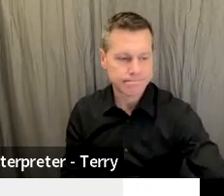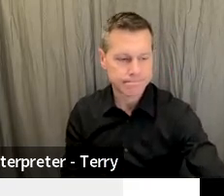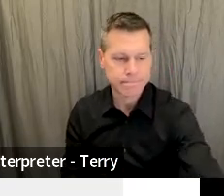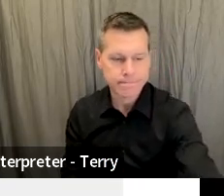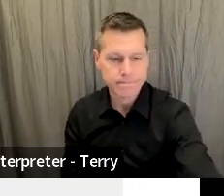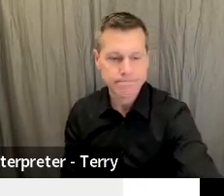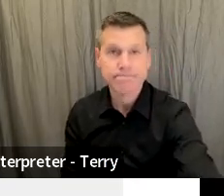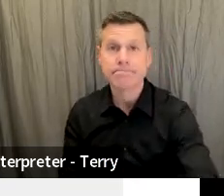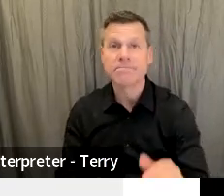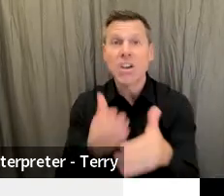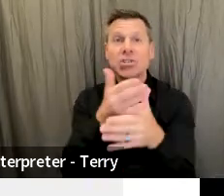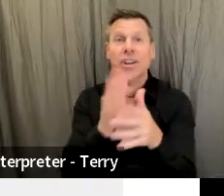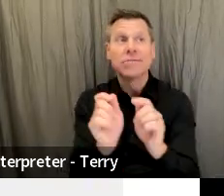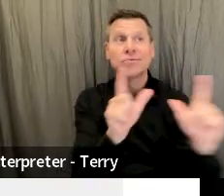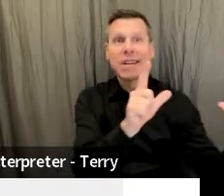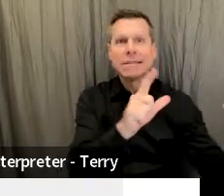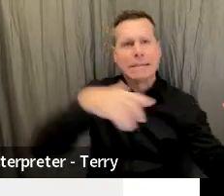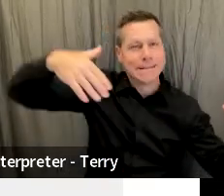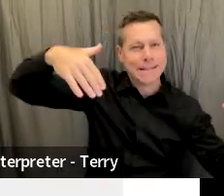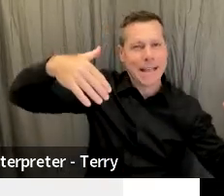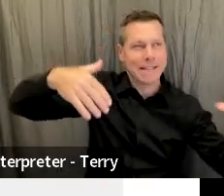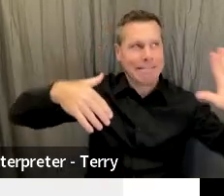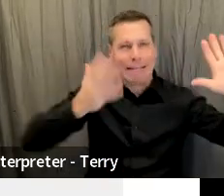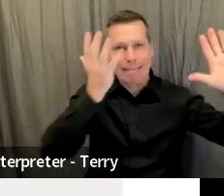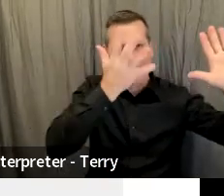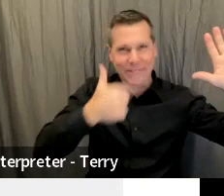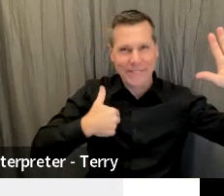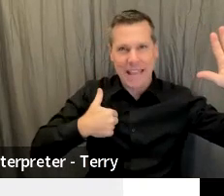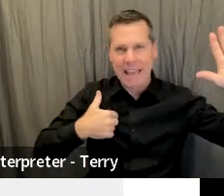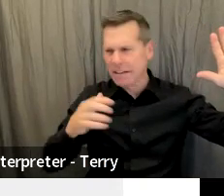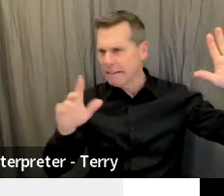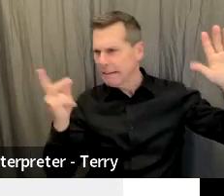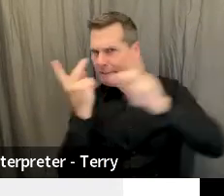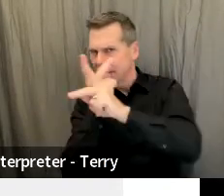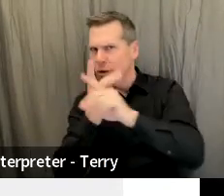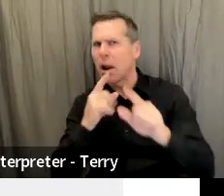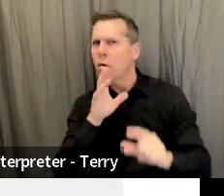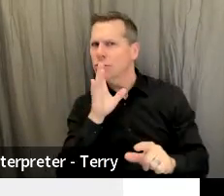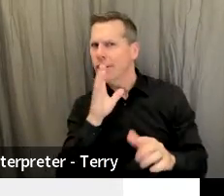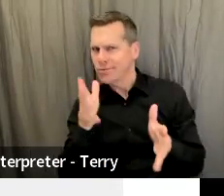Let me start talking first and then I'll figure out where my window is. Okay. So what I'm going to be talking to you about